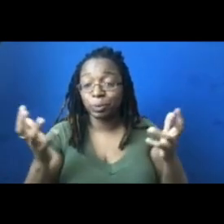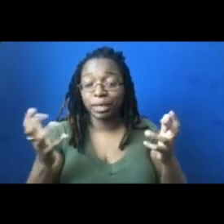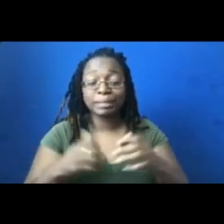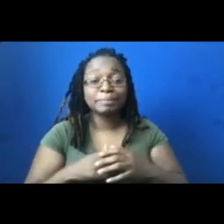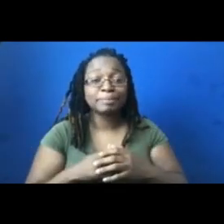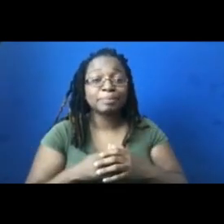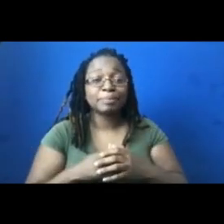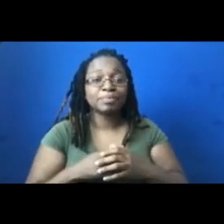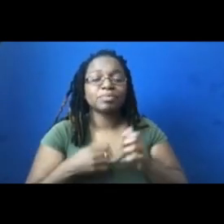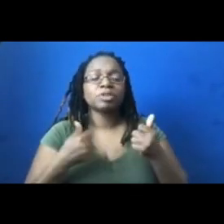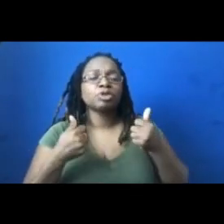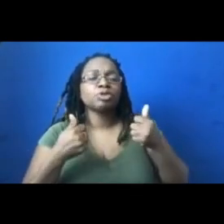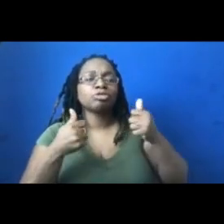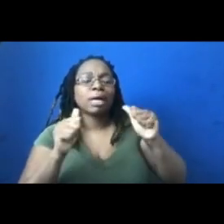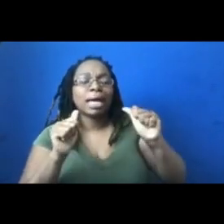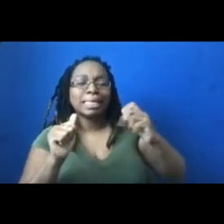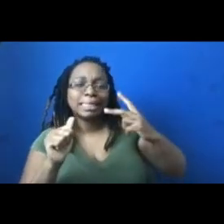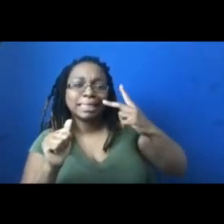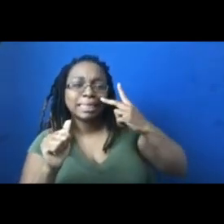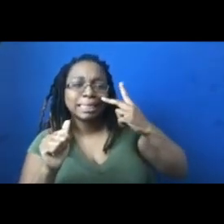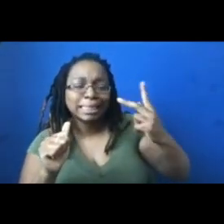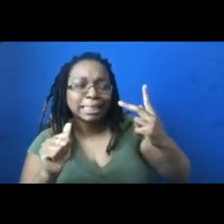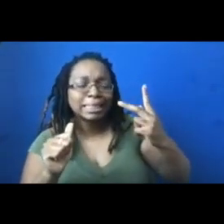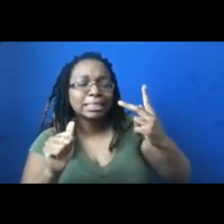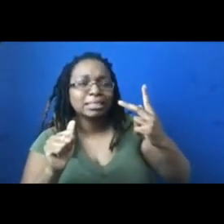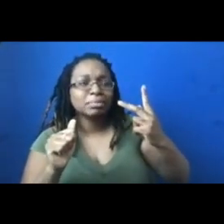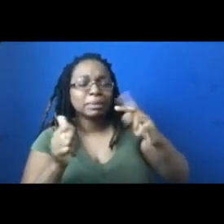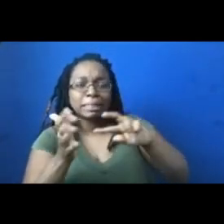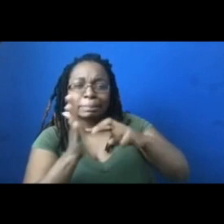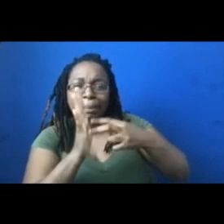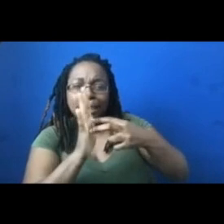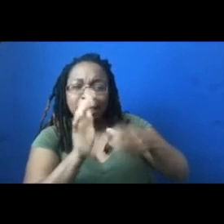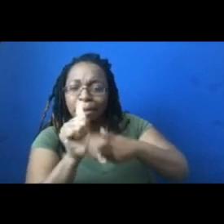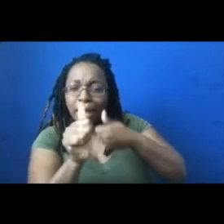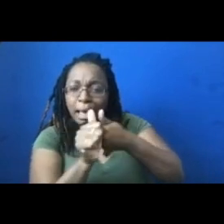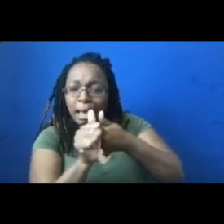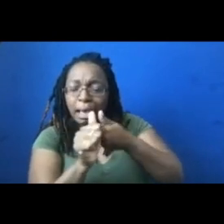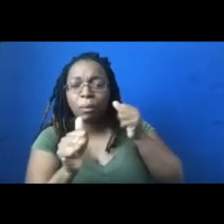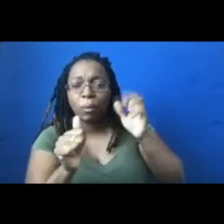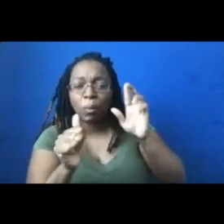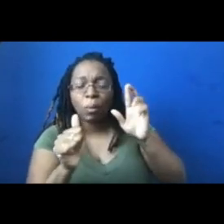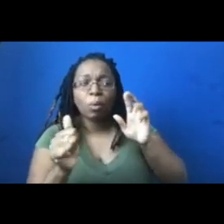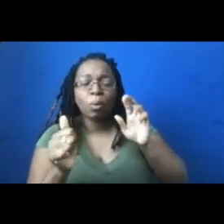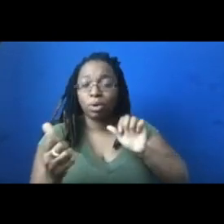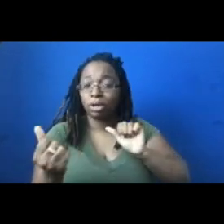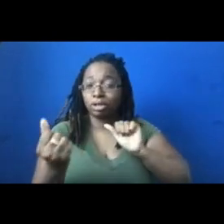define and address the way we think of climate resilience